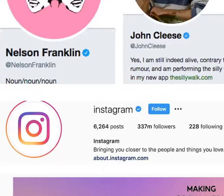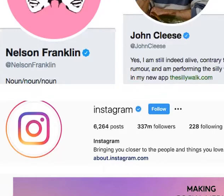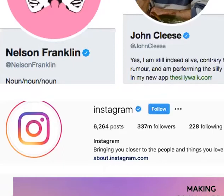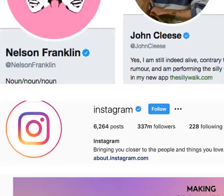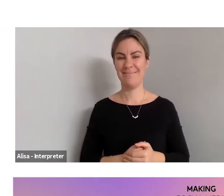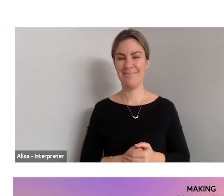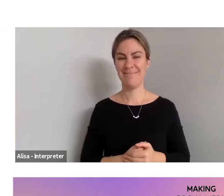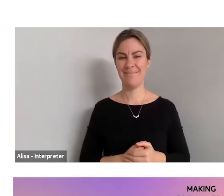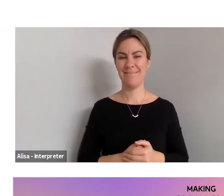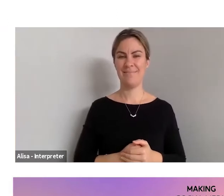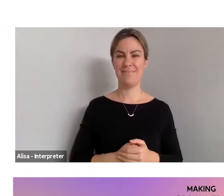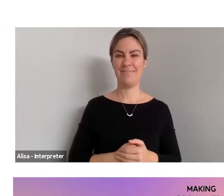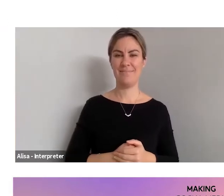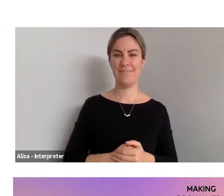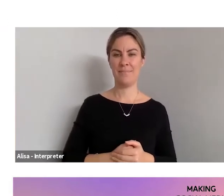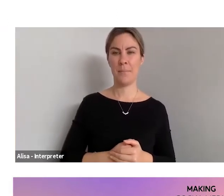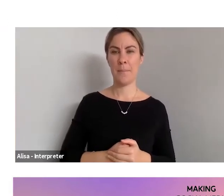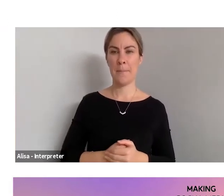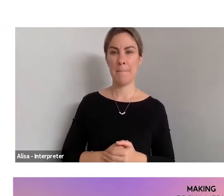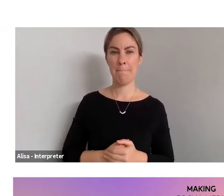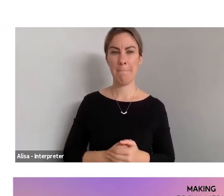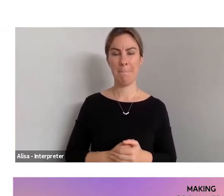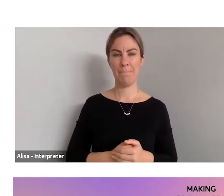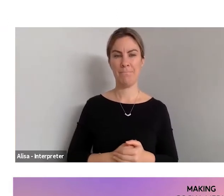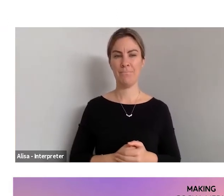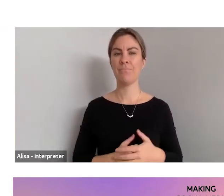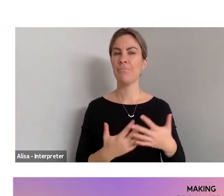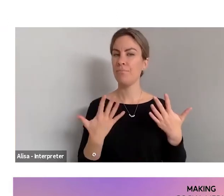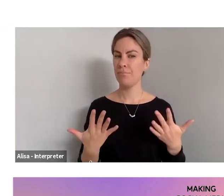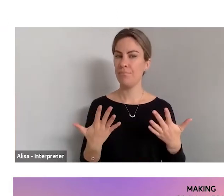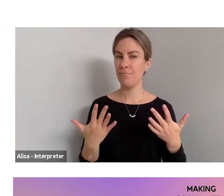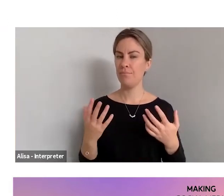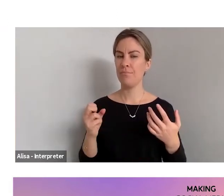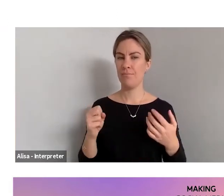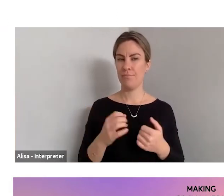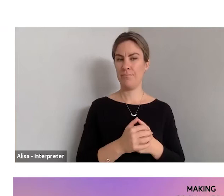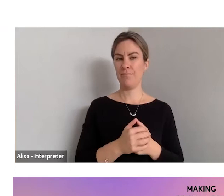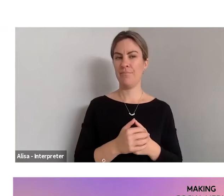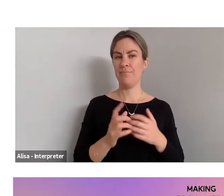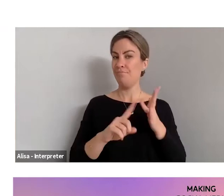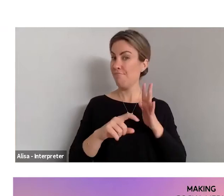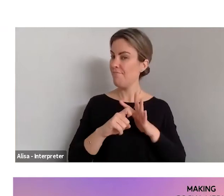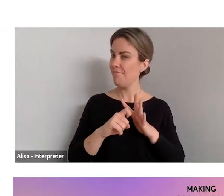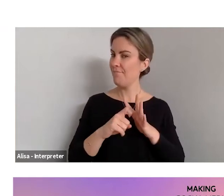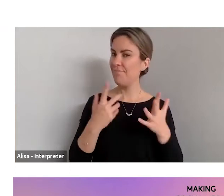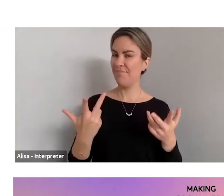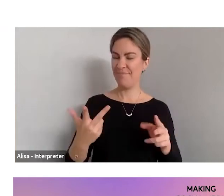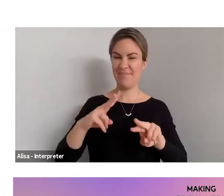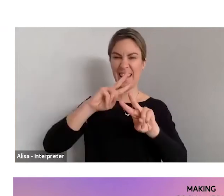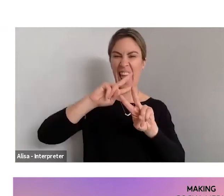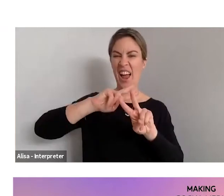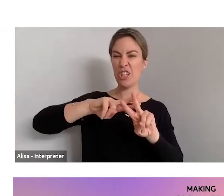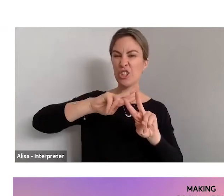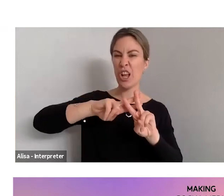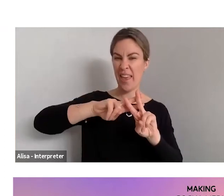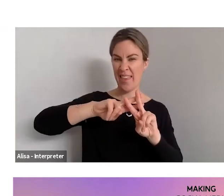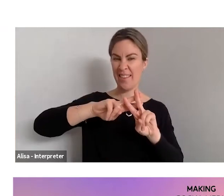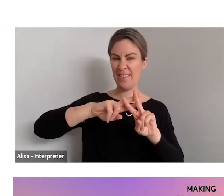The wonderful world of hashtags, or the pound key, depending on how